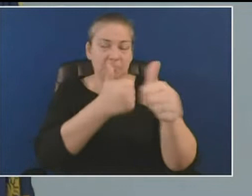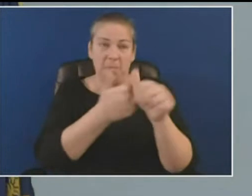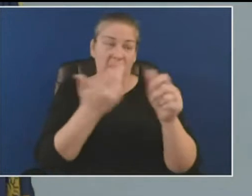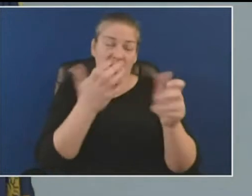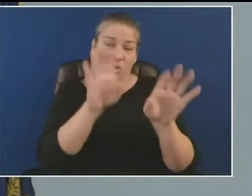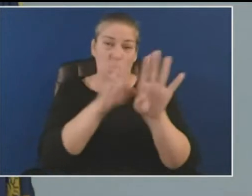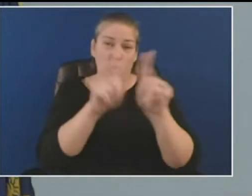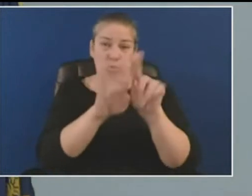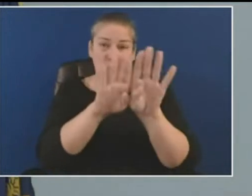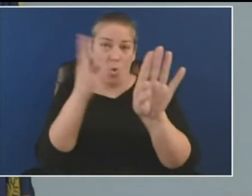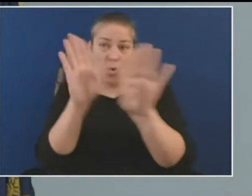there's there's no door anymore.